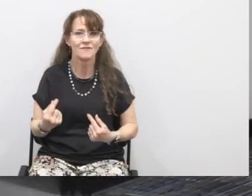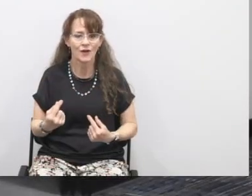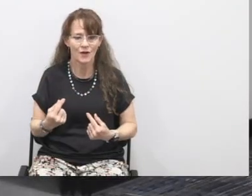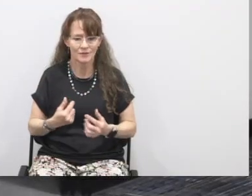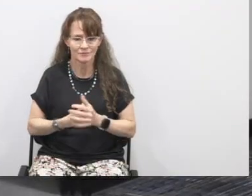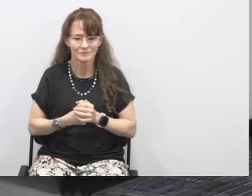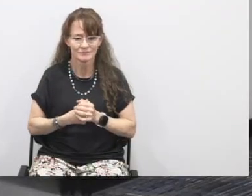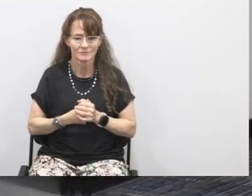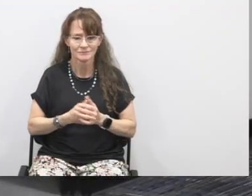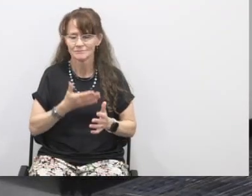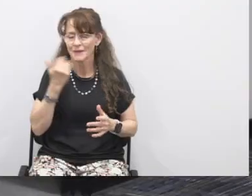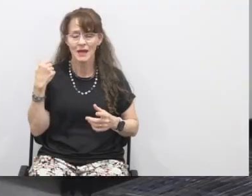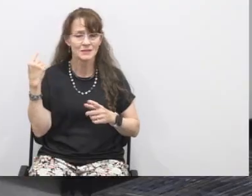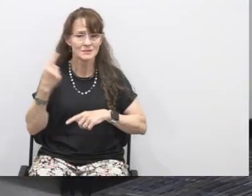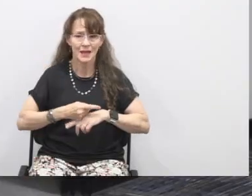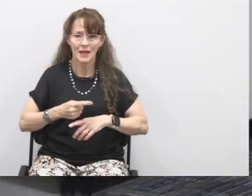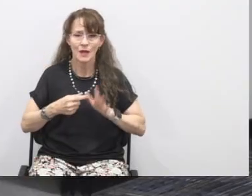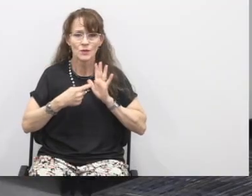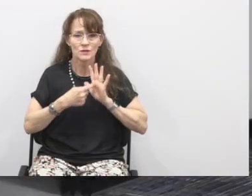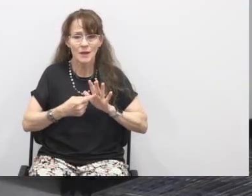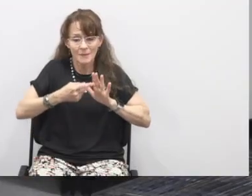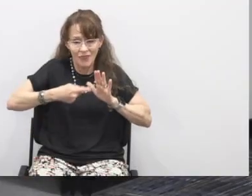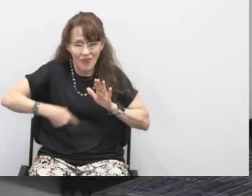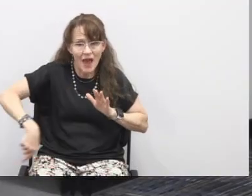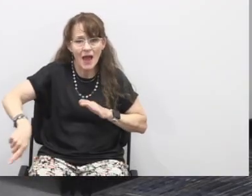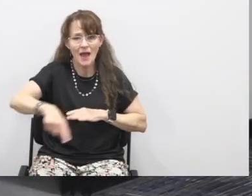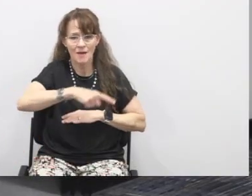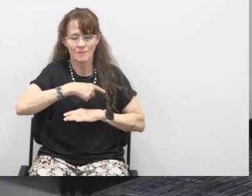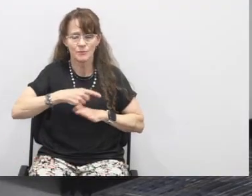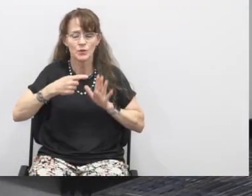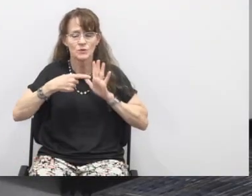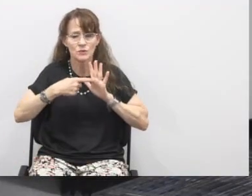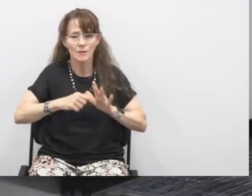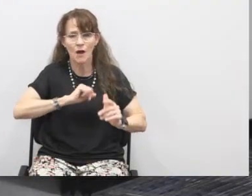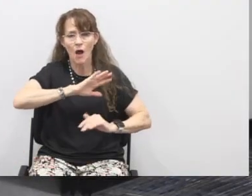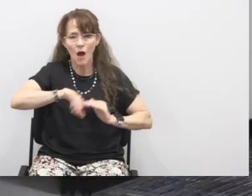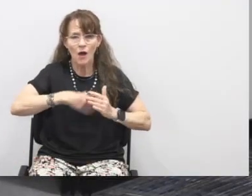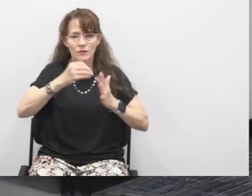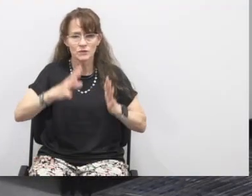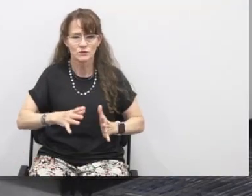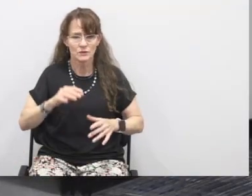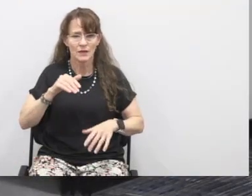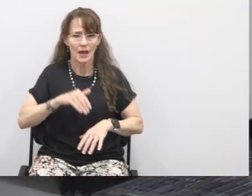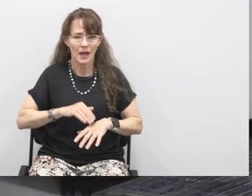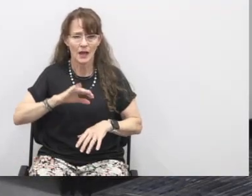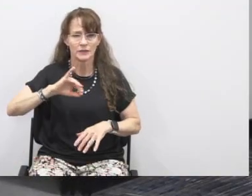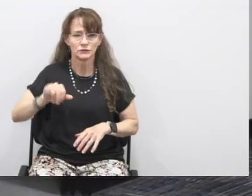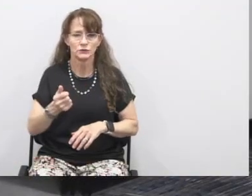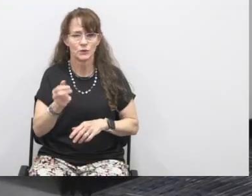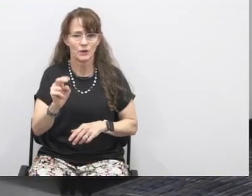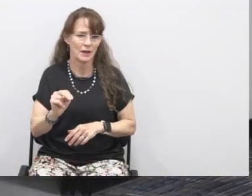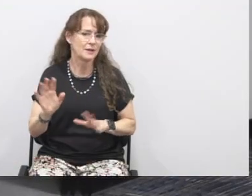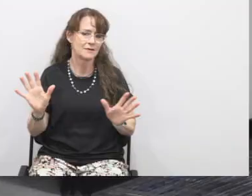It was the best day ever because we represented them. We represented all of our students at Jordan. So, yeah, thank you.